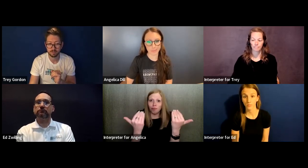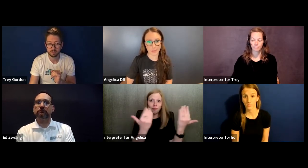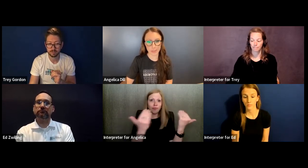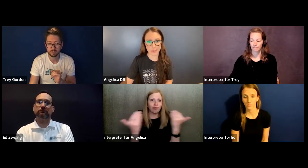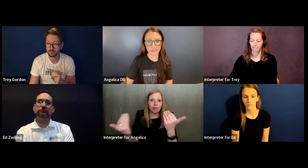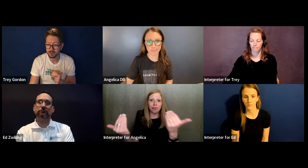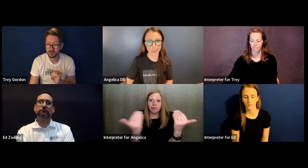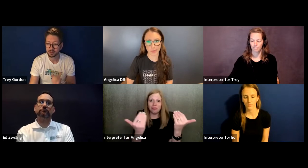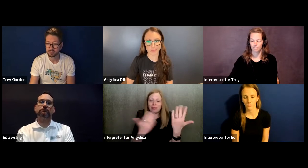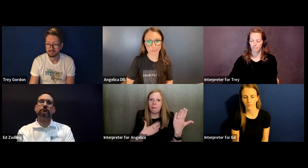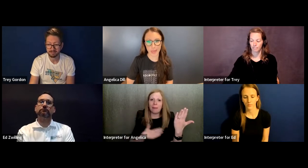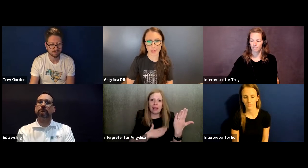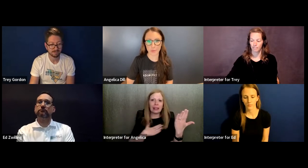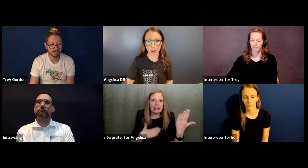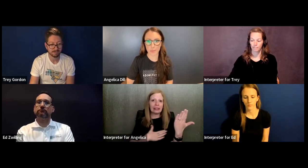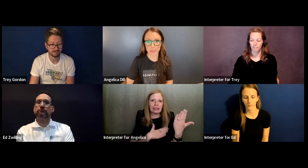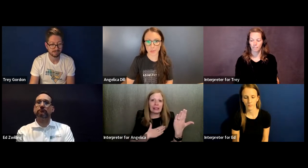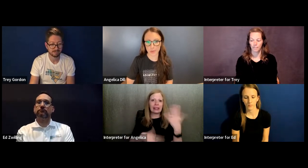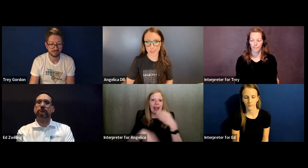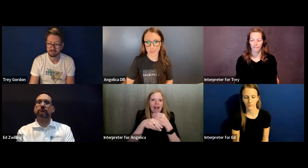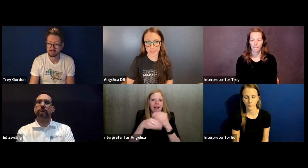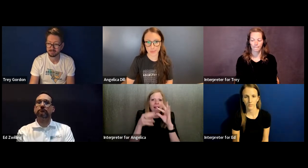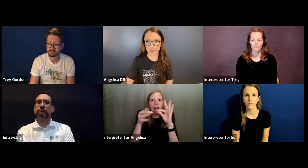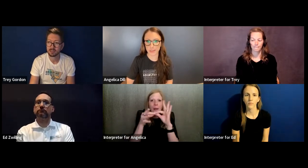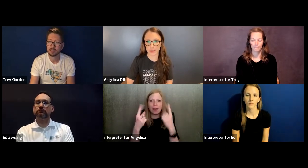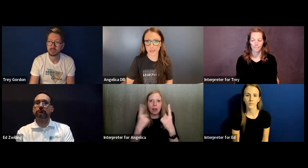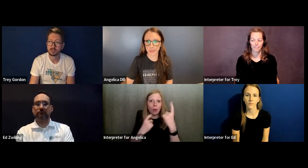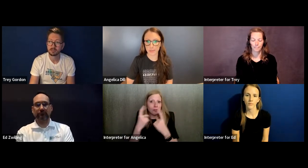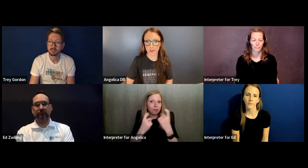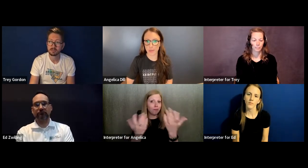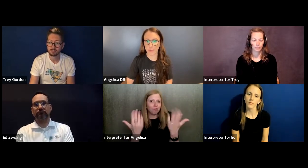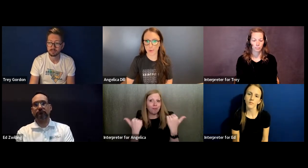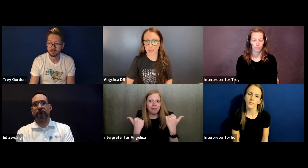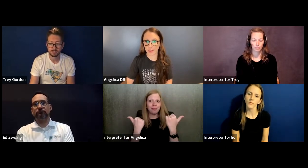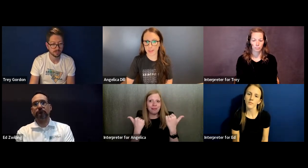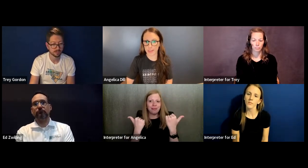and please you know add any more comments or questions we can give it another moment and